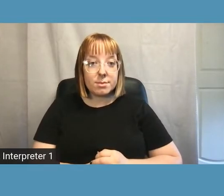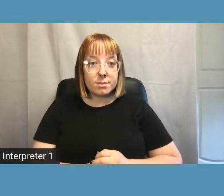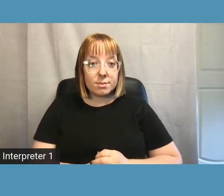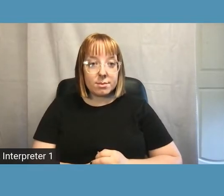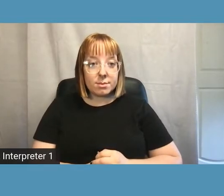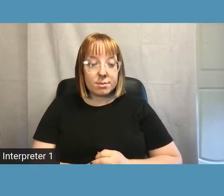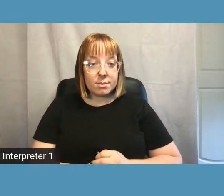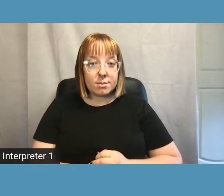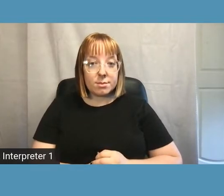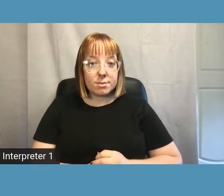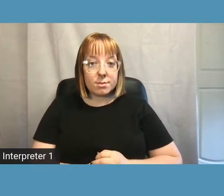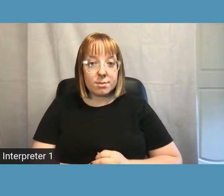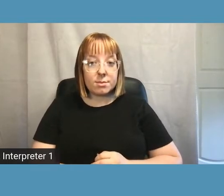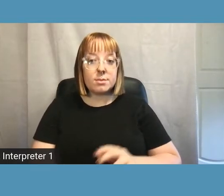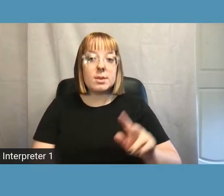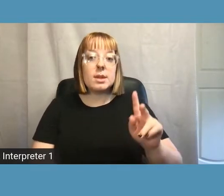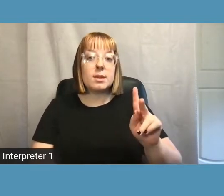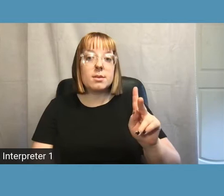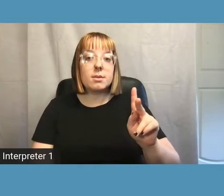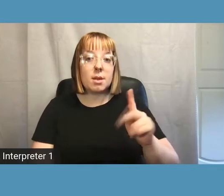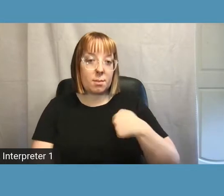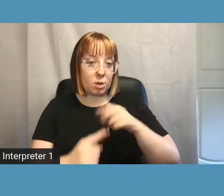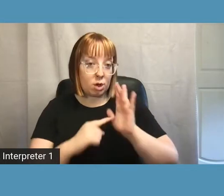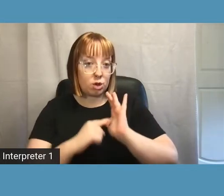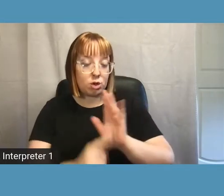and so comes nature i'm going to showcase matrix and i'm going to show the second